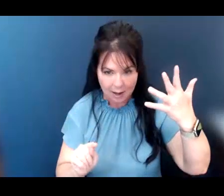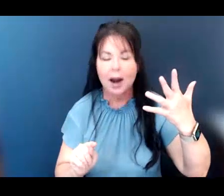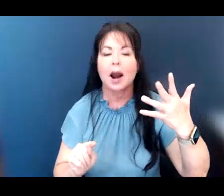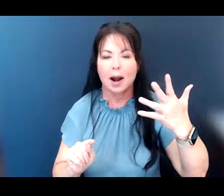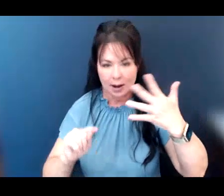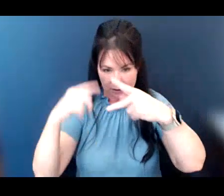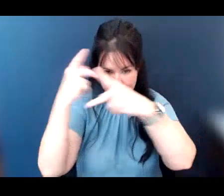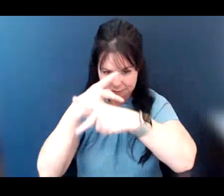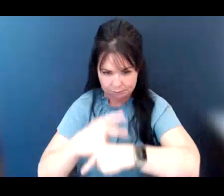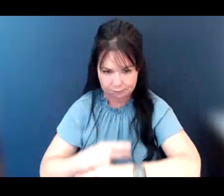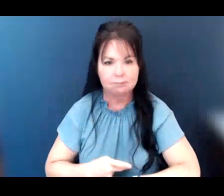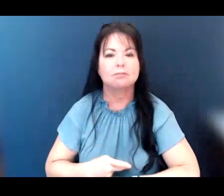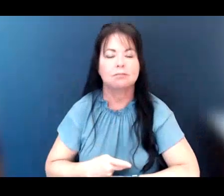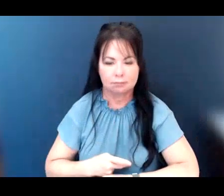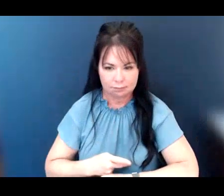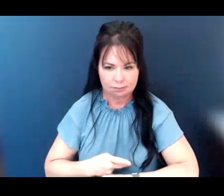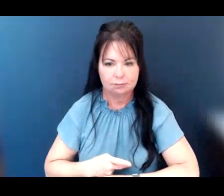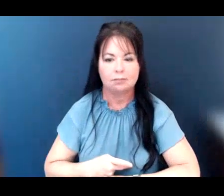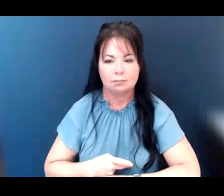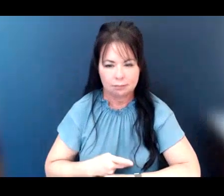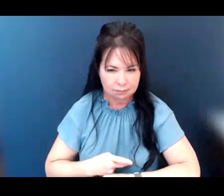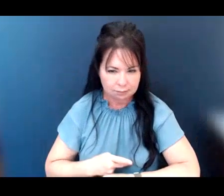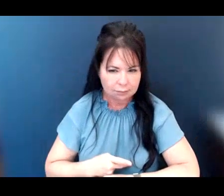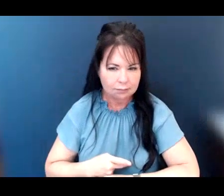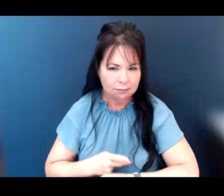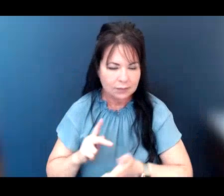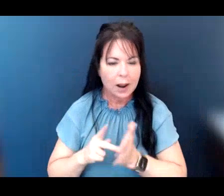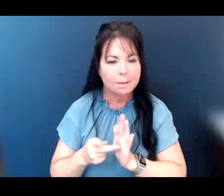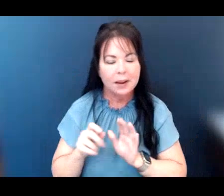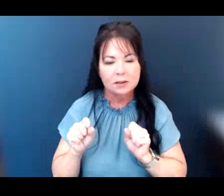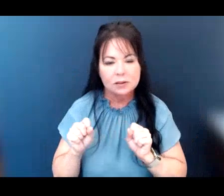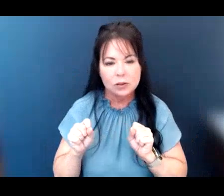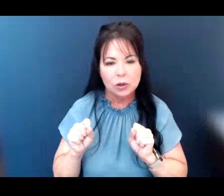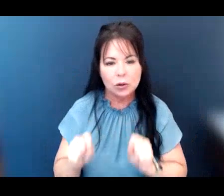You can, in theory, scrape through the tech that the vendor does in their comments about the product,